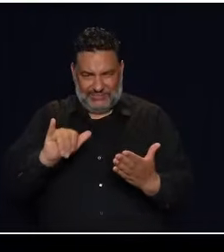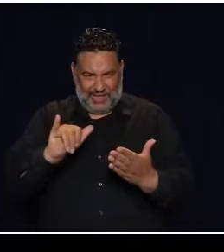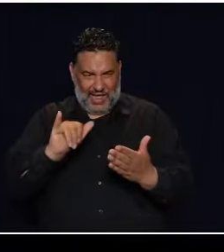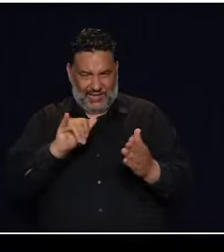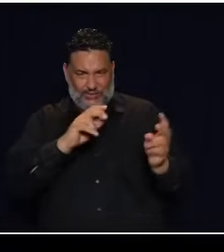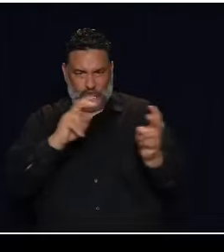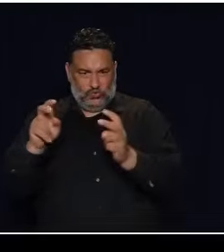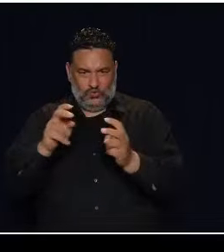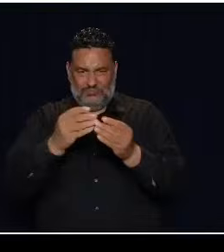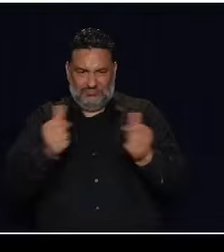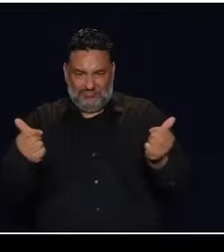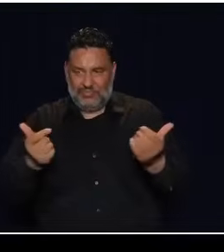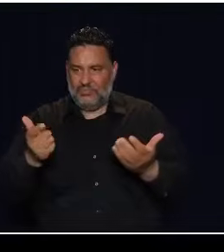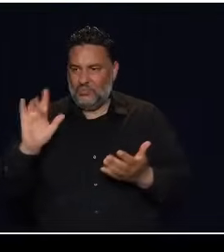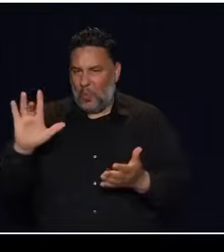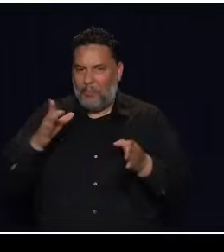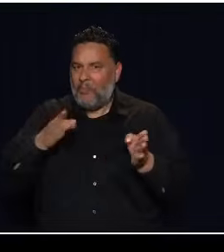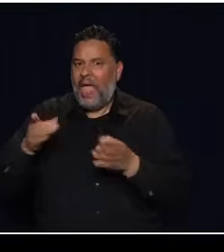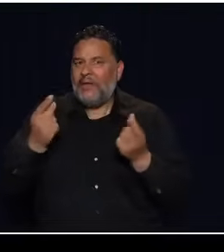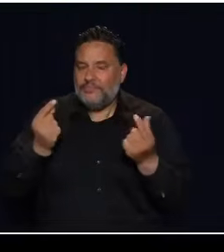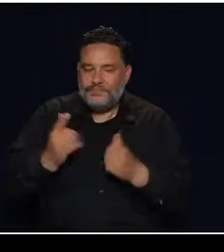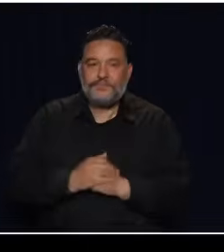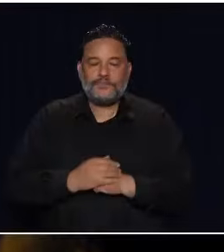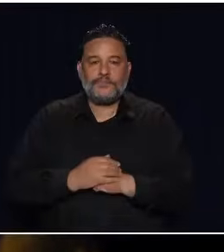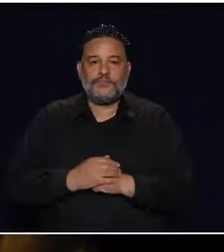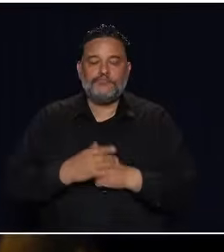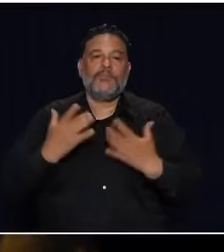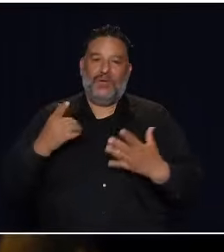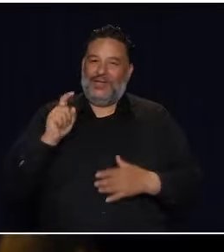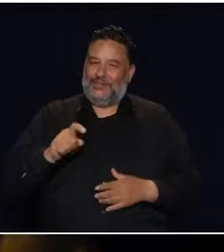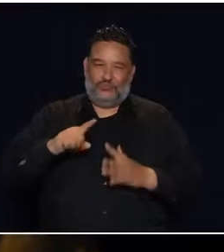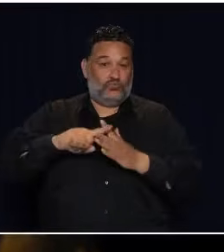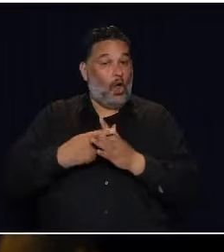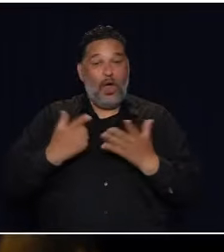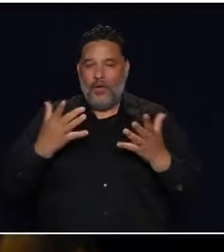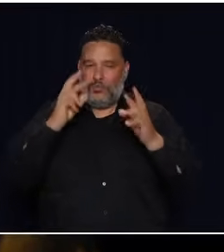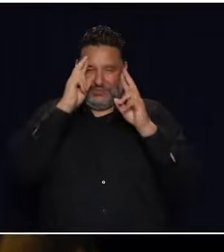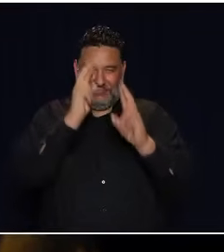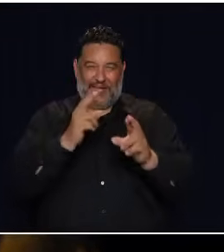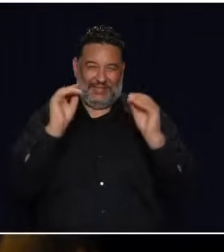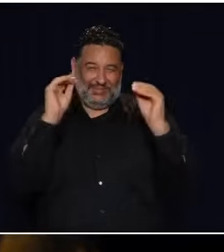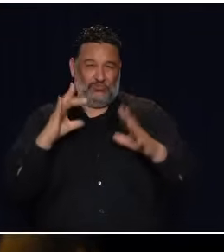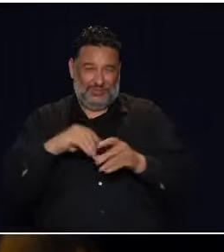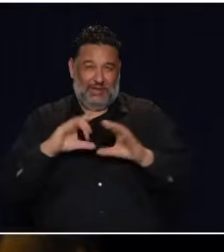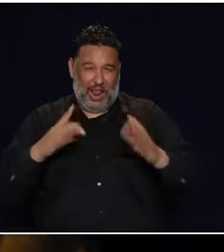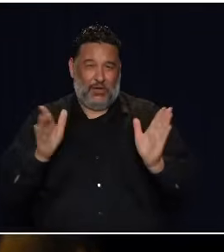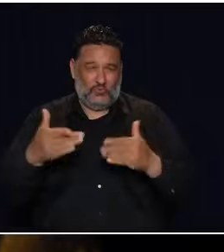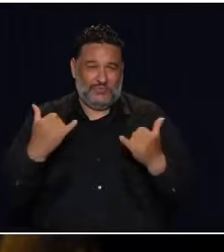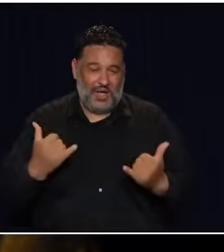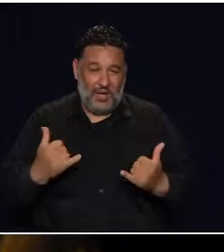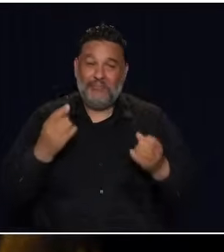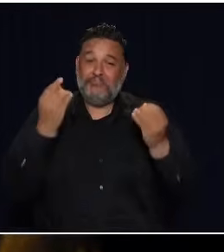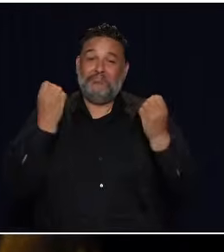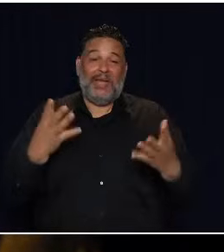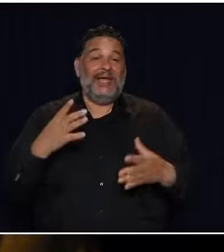LEVELS. DR. RUIZ WHAT IS YOUR PLAN TO ADDRESS THAT ISSUE AND HOW WILL